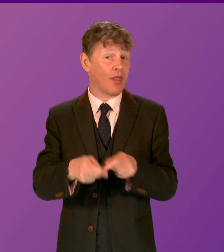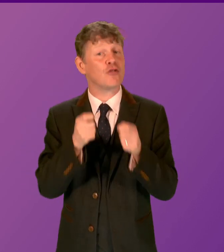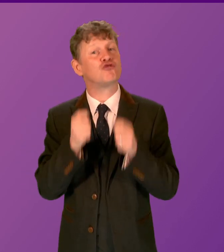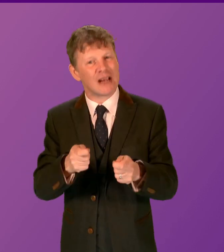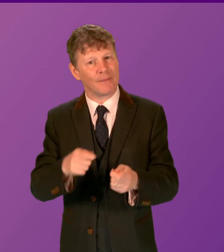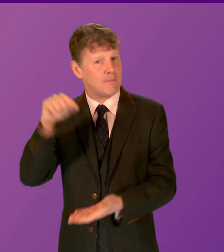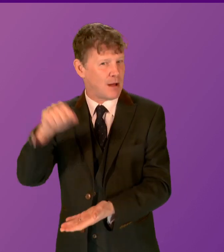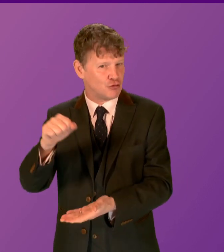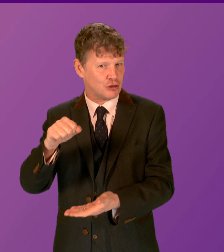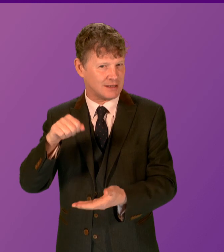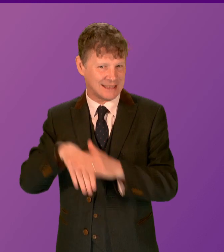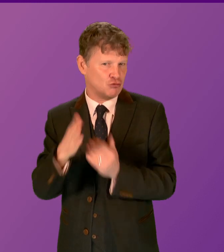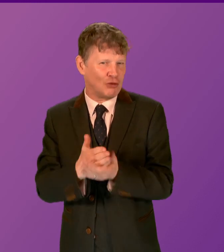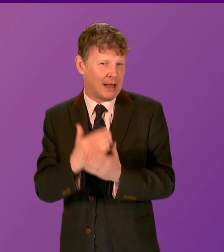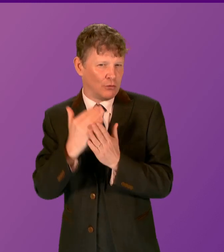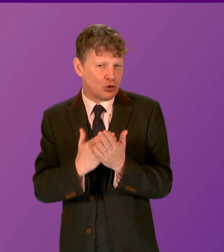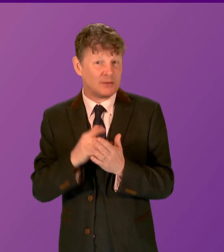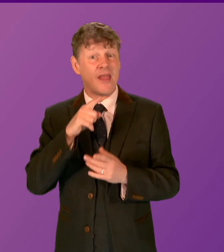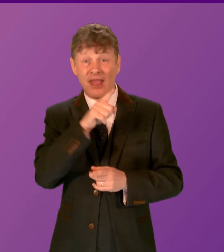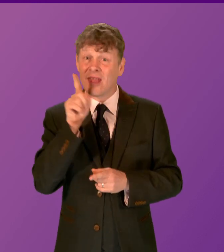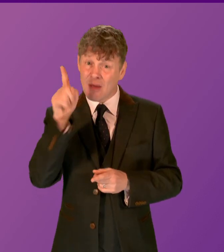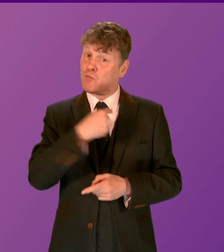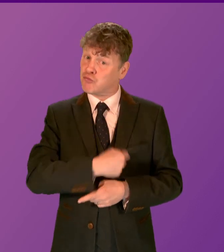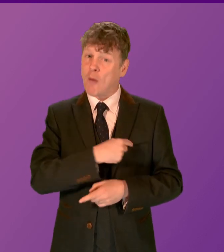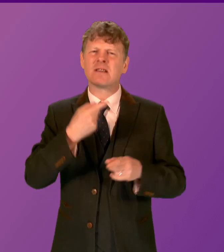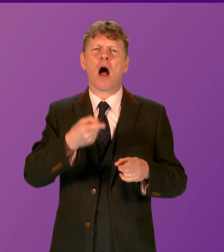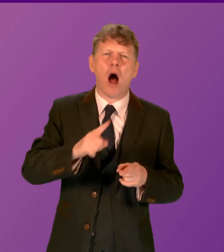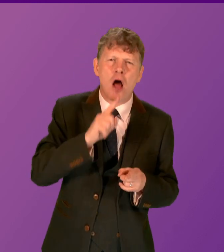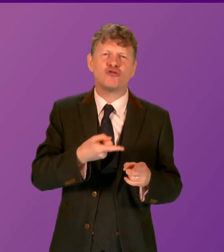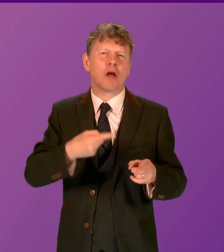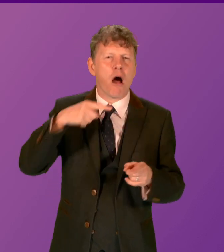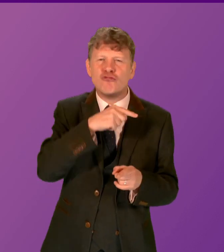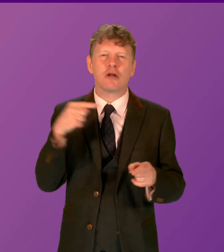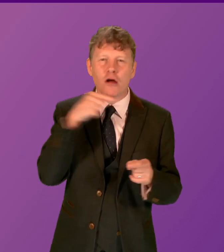The SNP promised to create hundreds of new rehab beds, but it has managed to create just over 30.